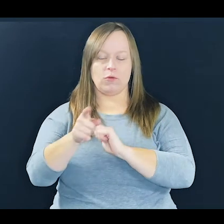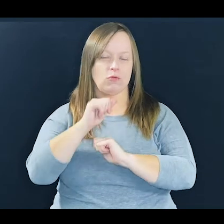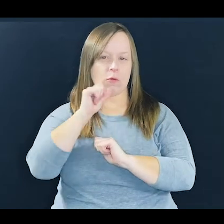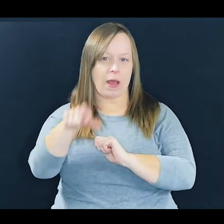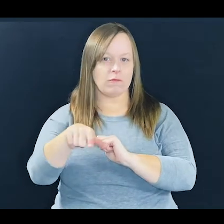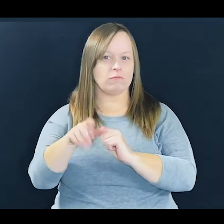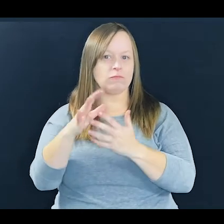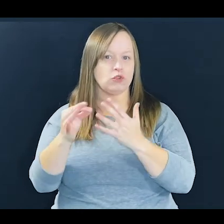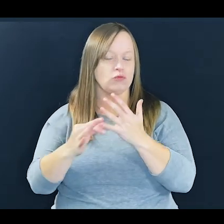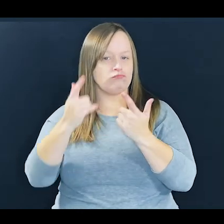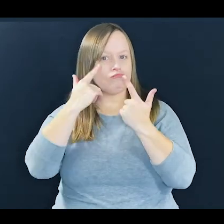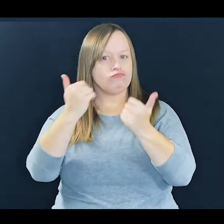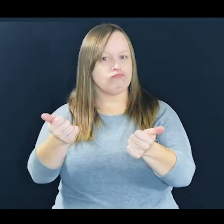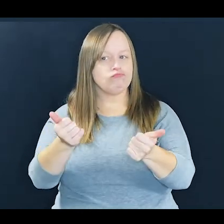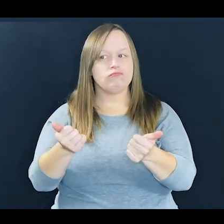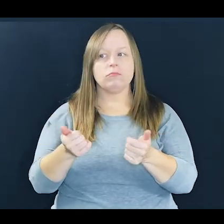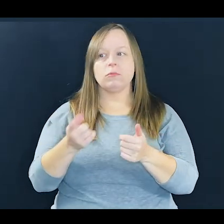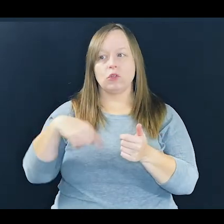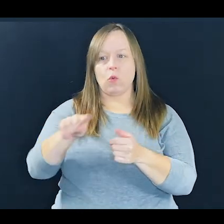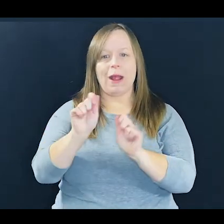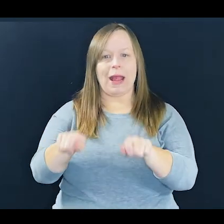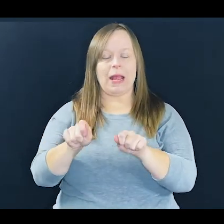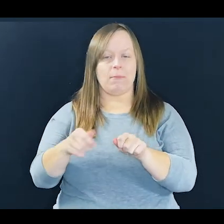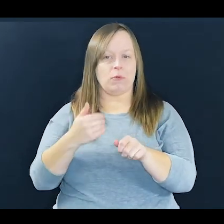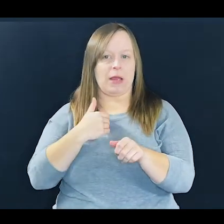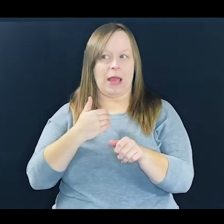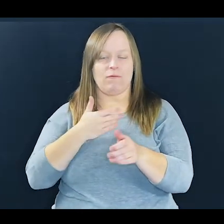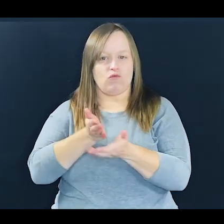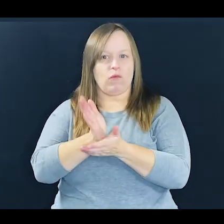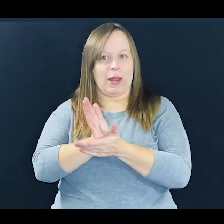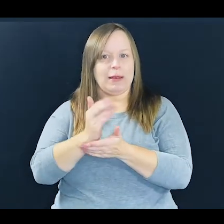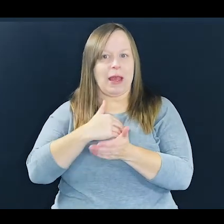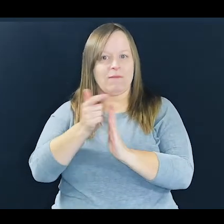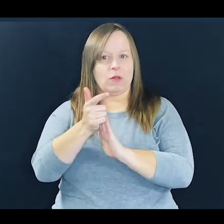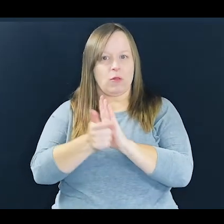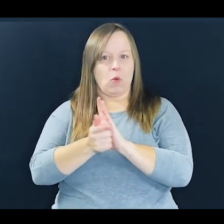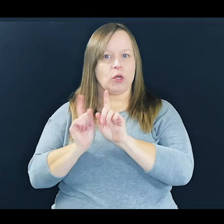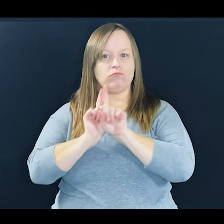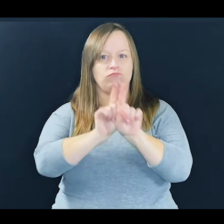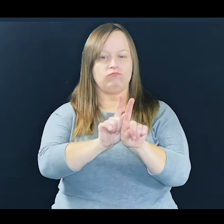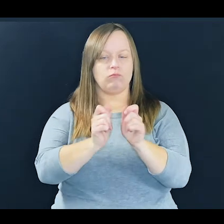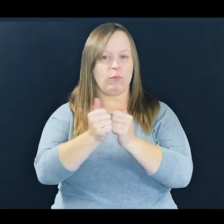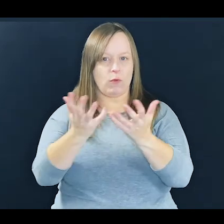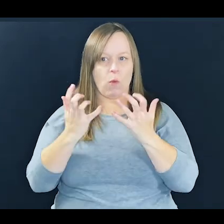You can choose to, though, and you are able to have it. So you have the right to have legal representation.